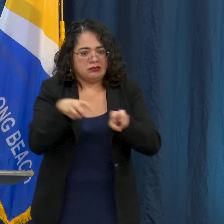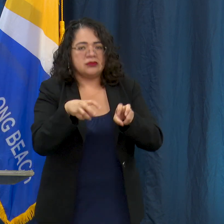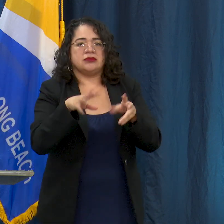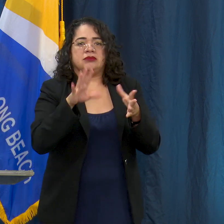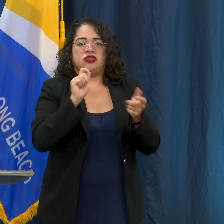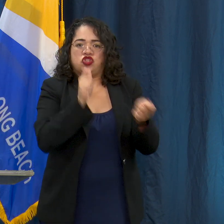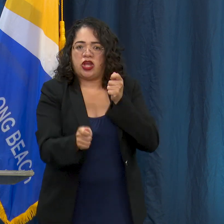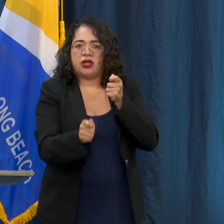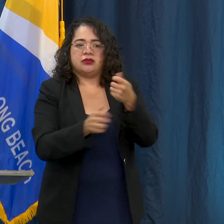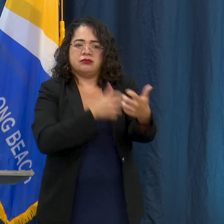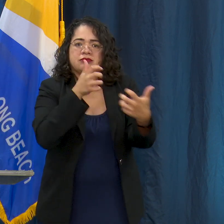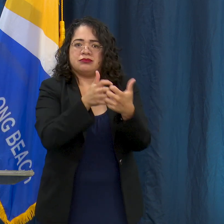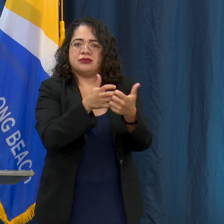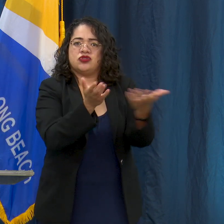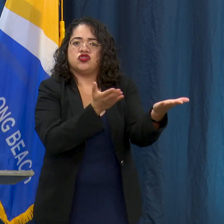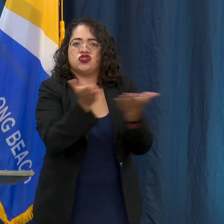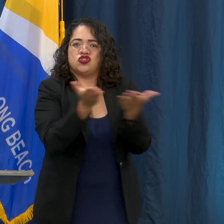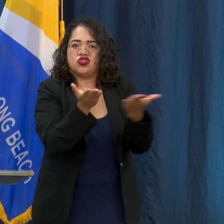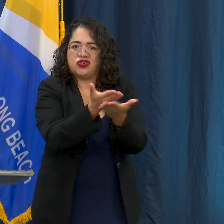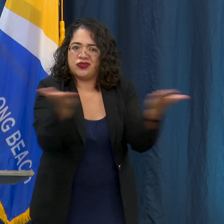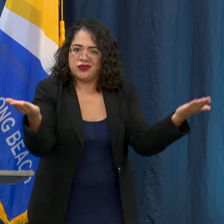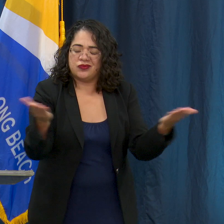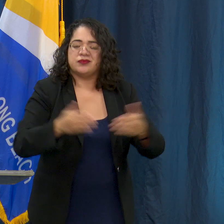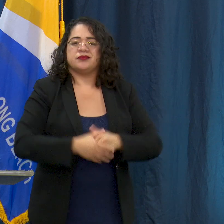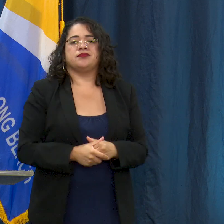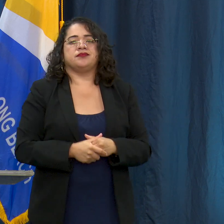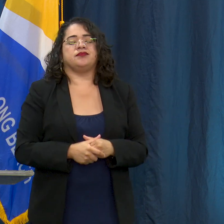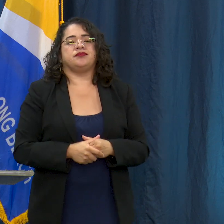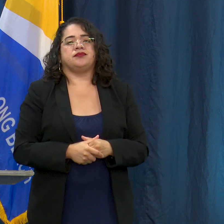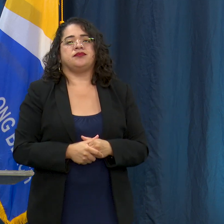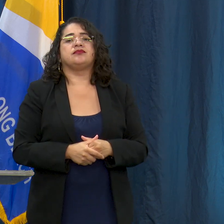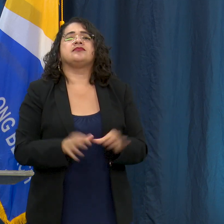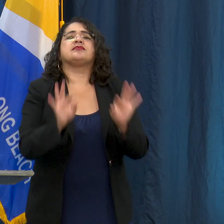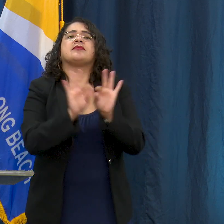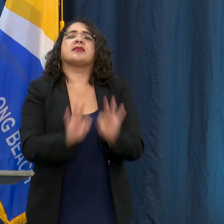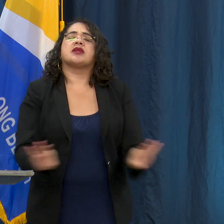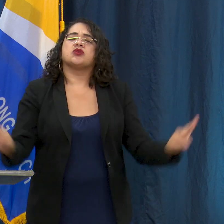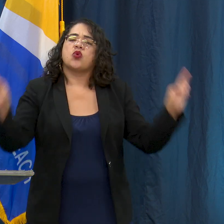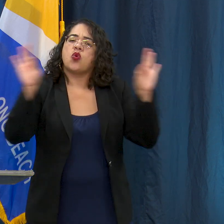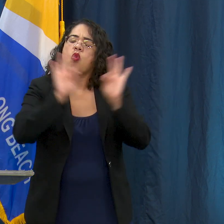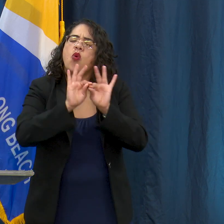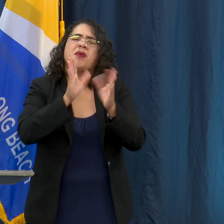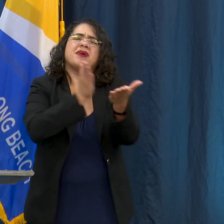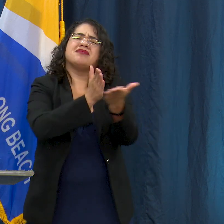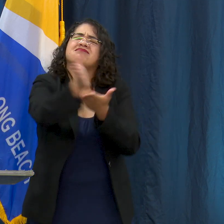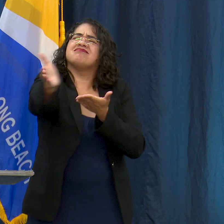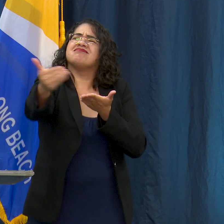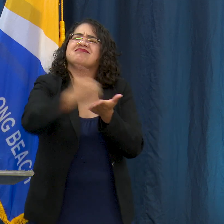I think it's really important to have open and frank discussions about the